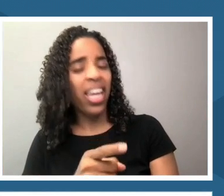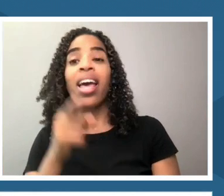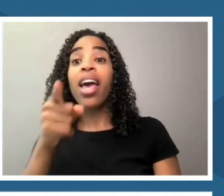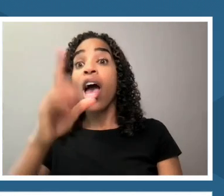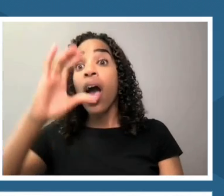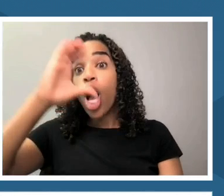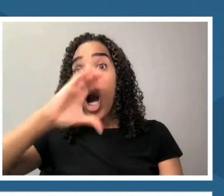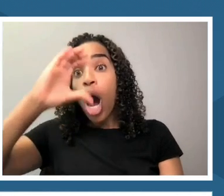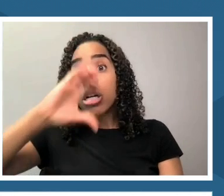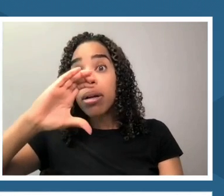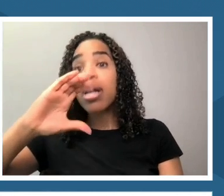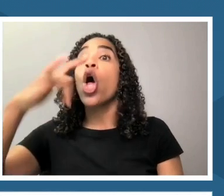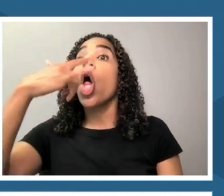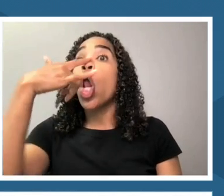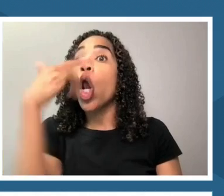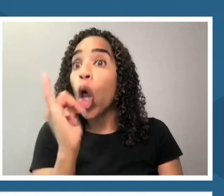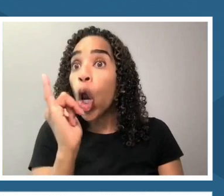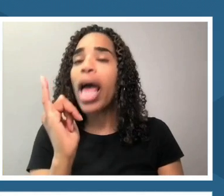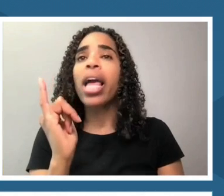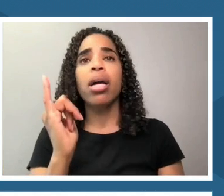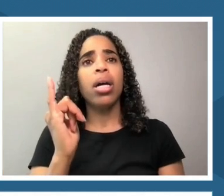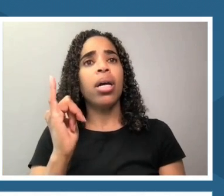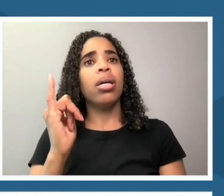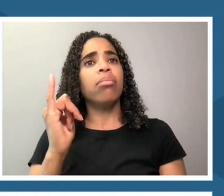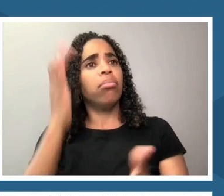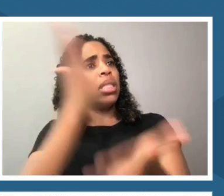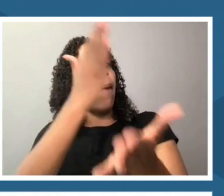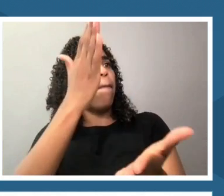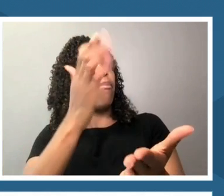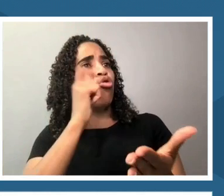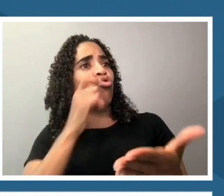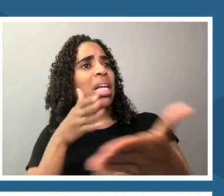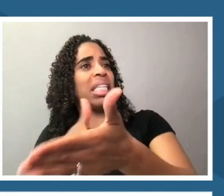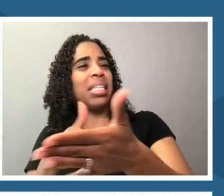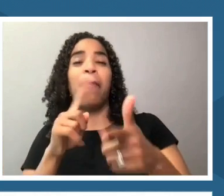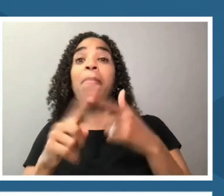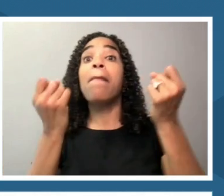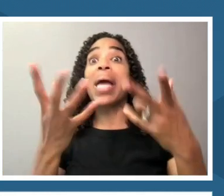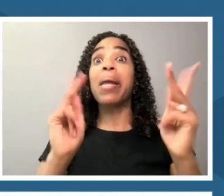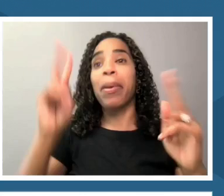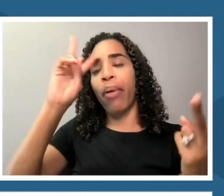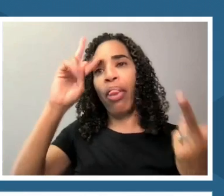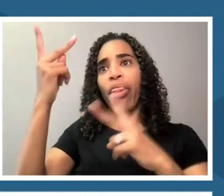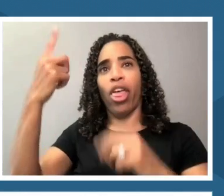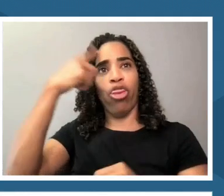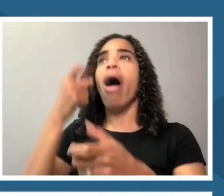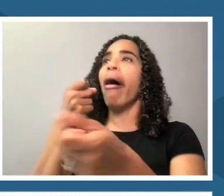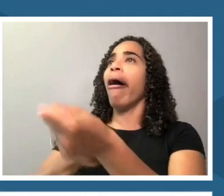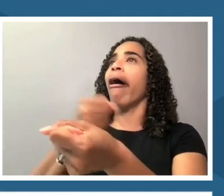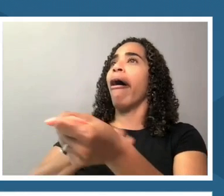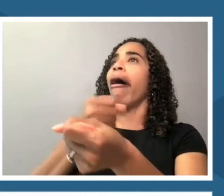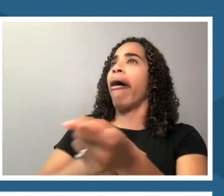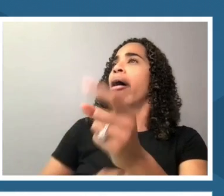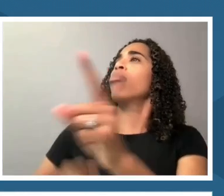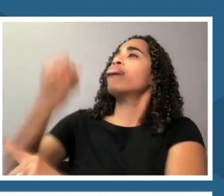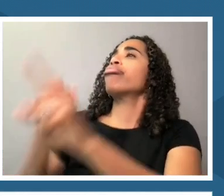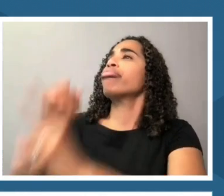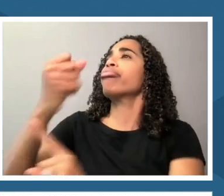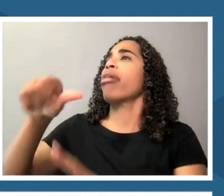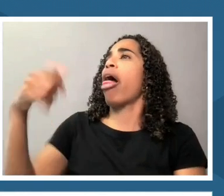used to condemn racism but it ended up reinforcing it and i think it underscores how a lot of the time